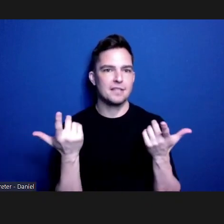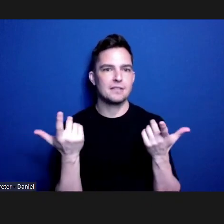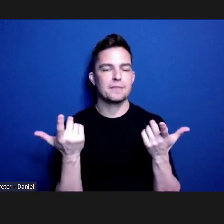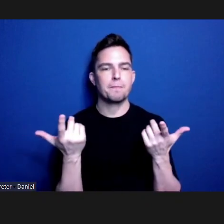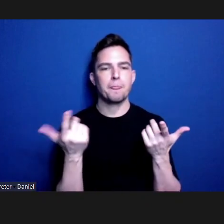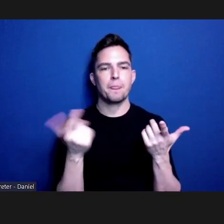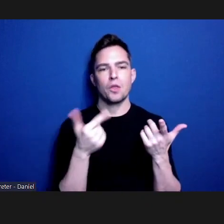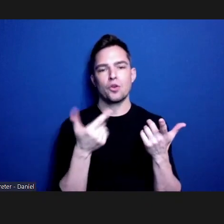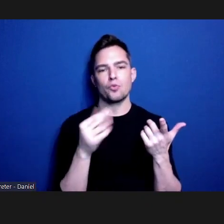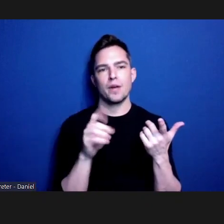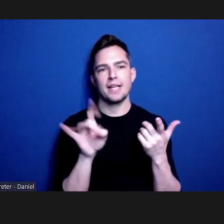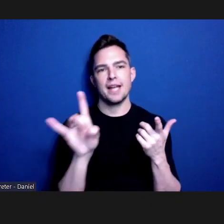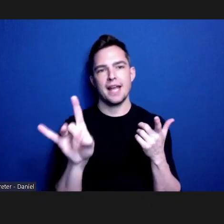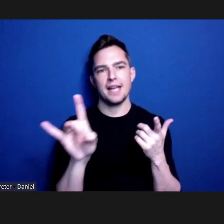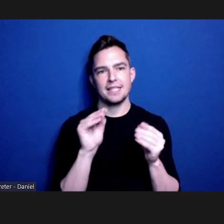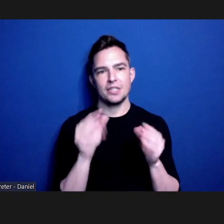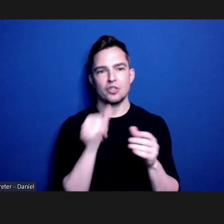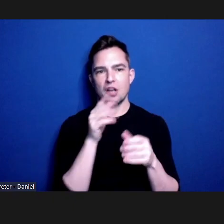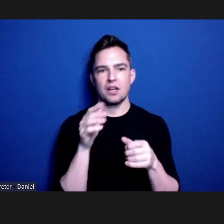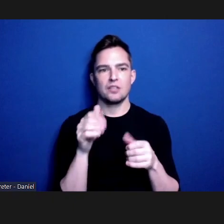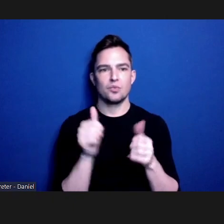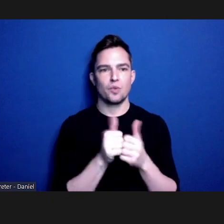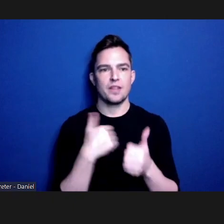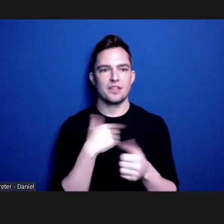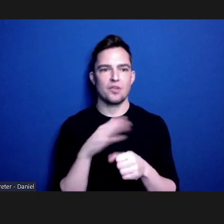hadn't been with us for the entire day, and there was a lot of gossip around what was